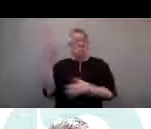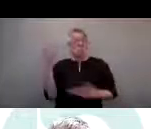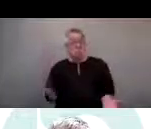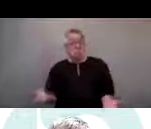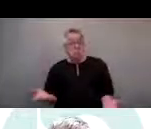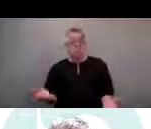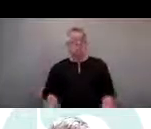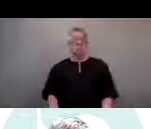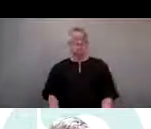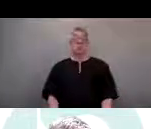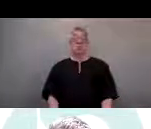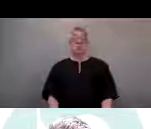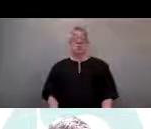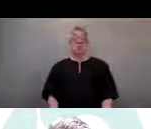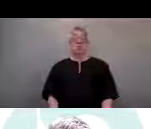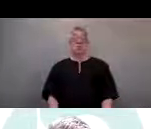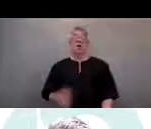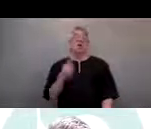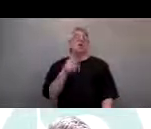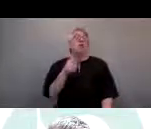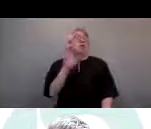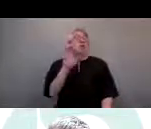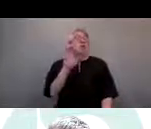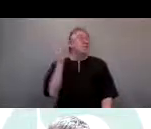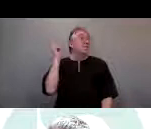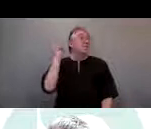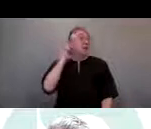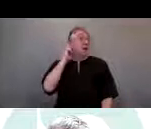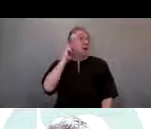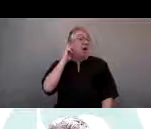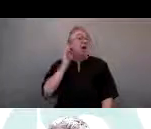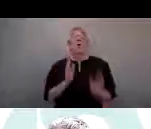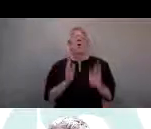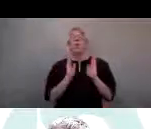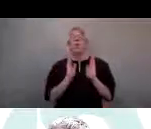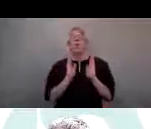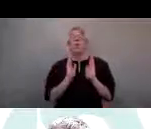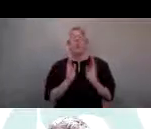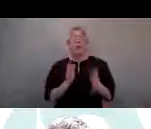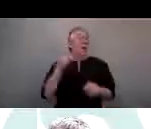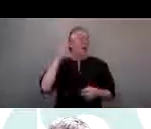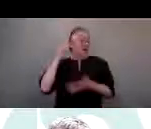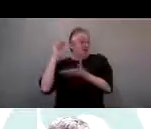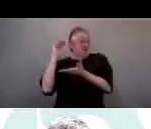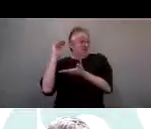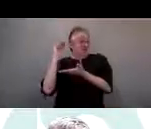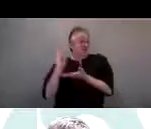best way to use your